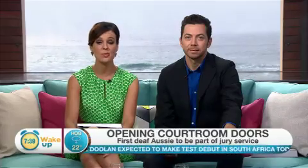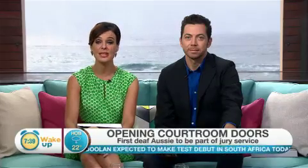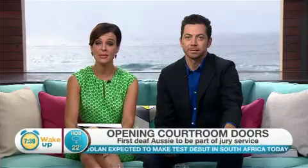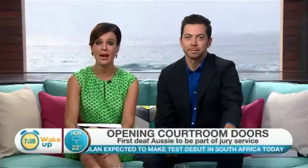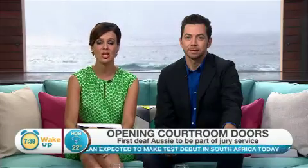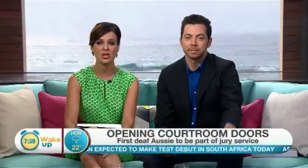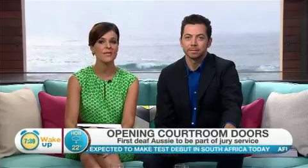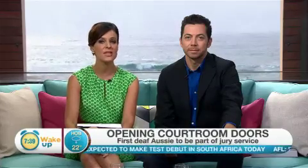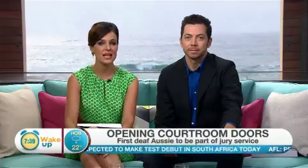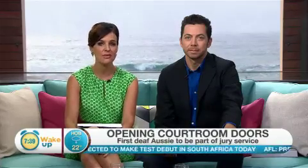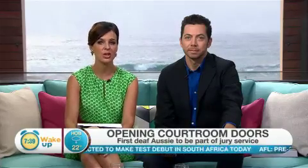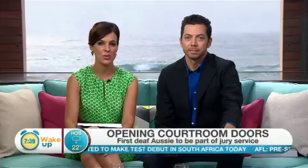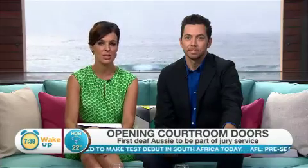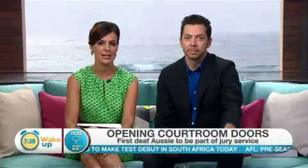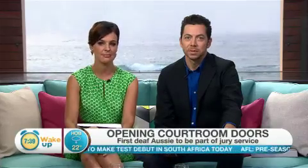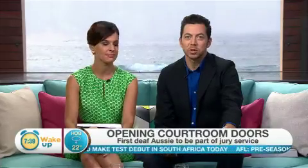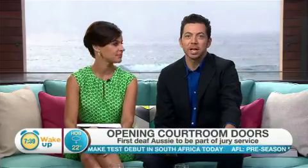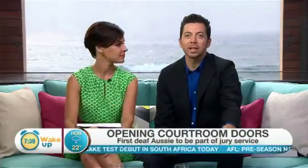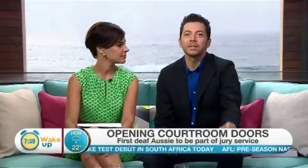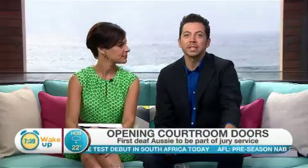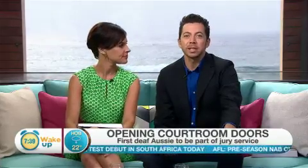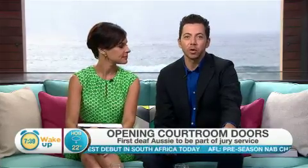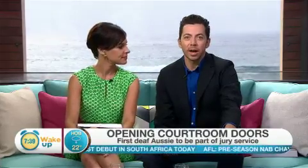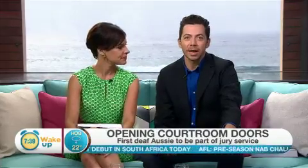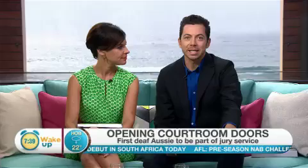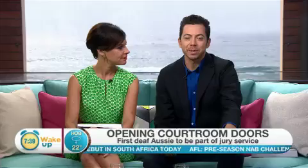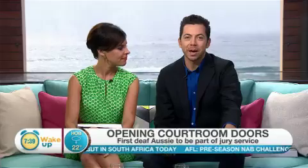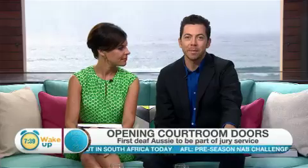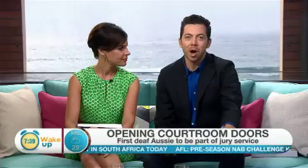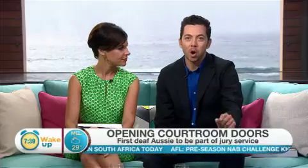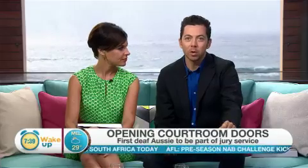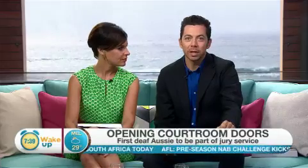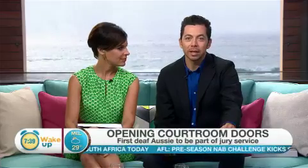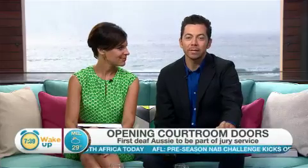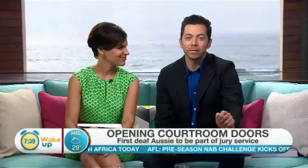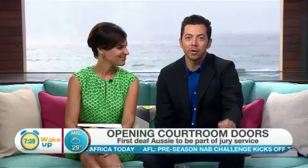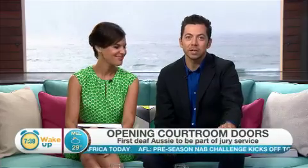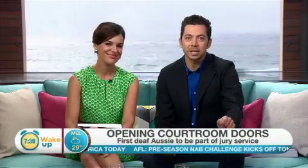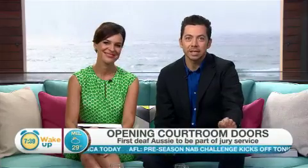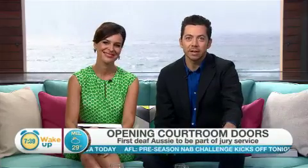participation of the deaf community. Drisana Levitzke-Gray has become only the first deaf